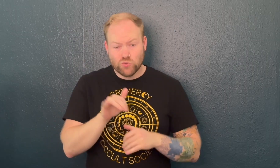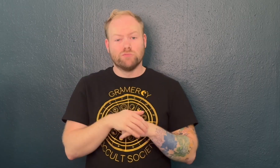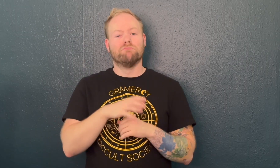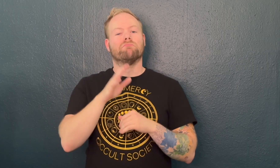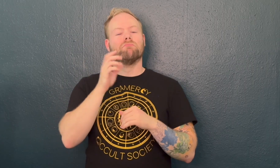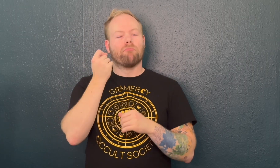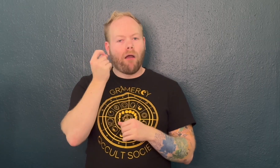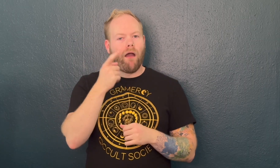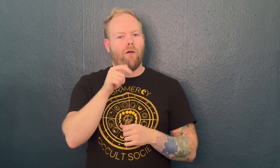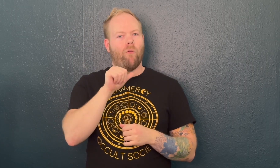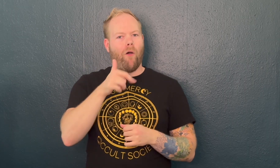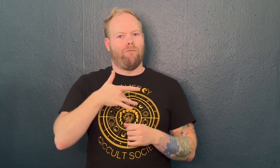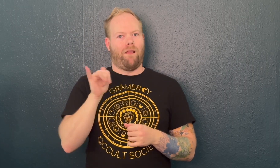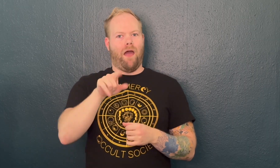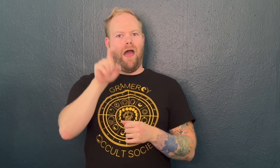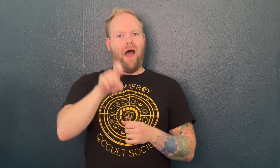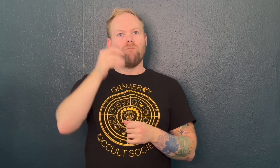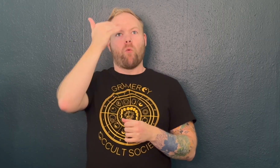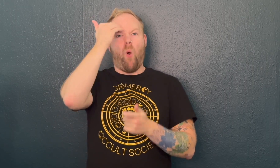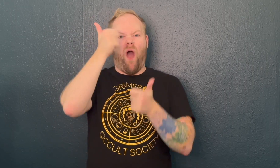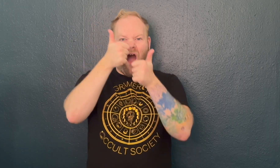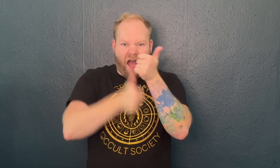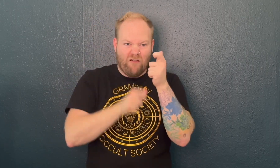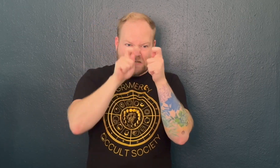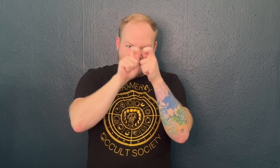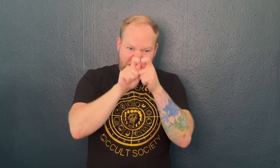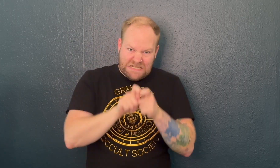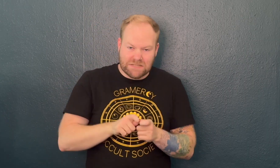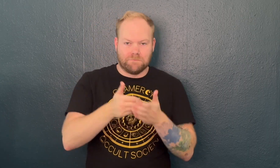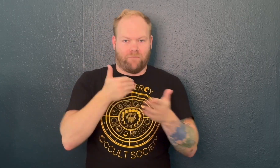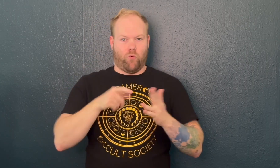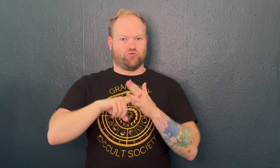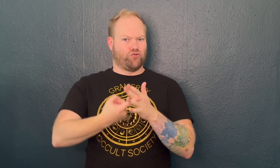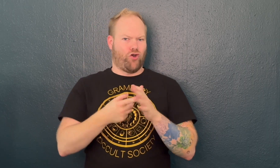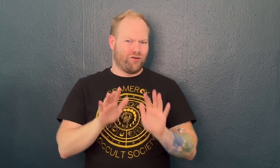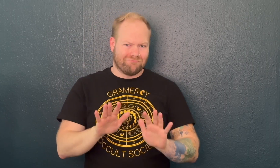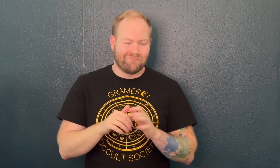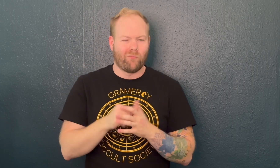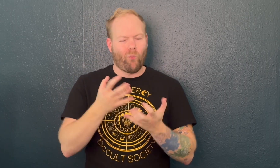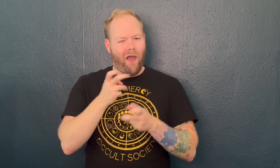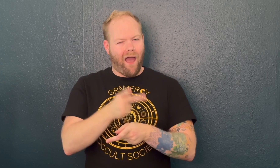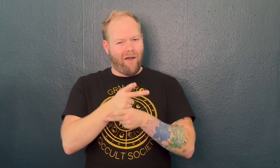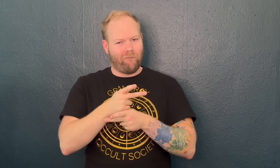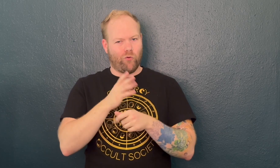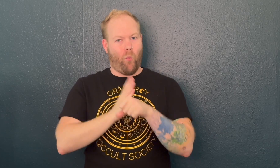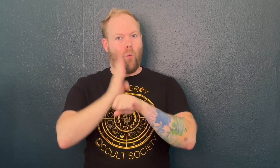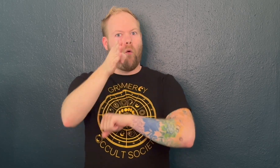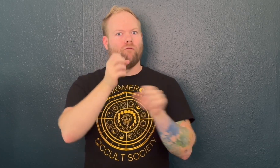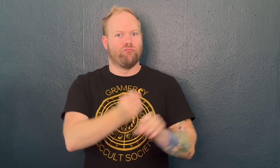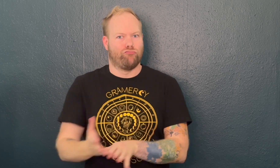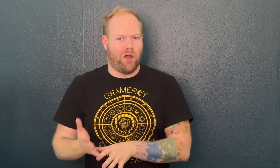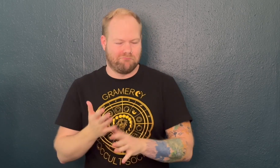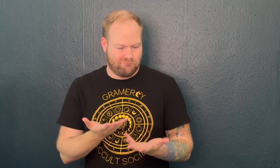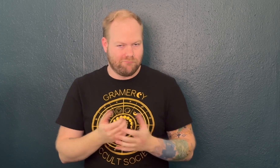Don’t feel like you have to know every detail about the world before starting. You want to be careful about over-prepping.